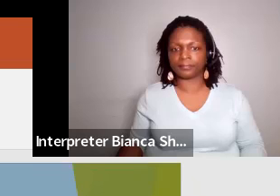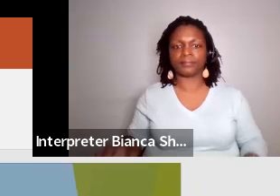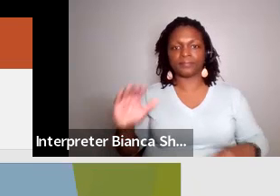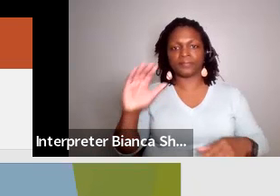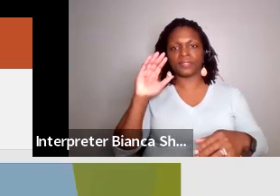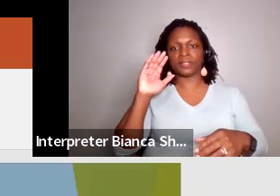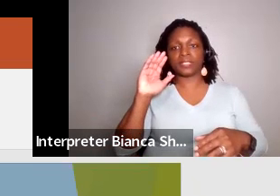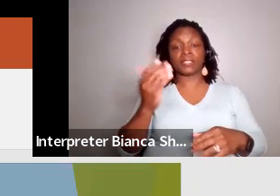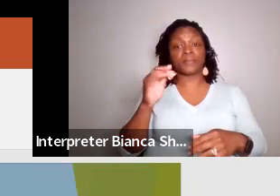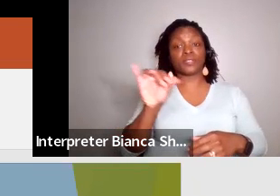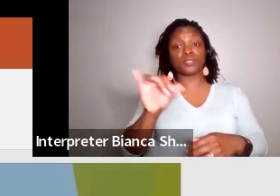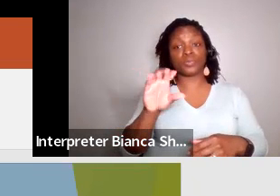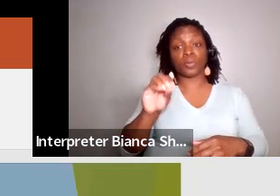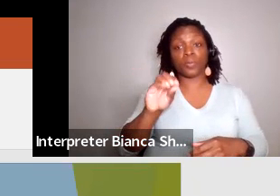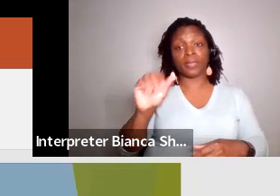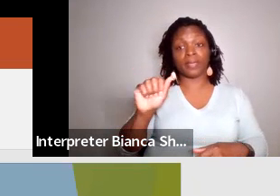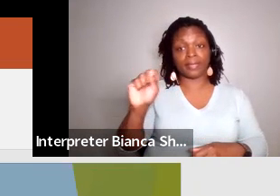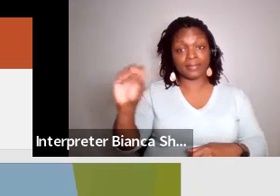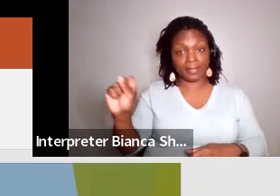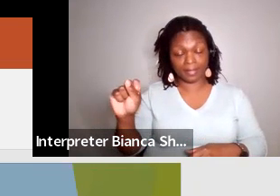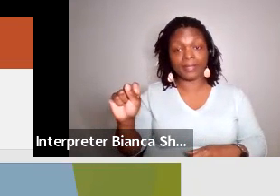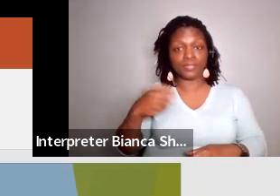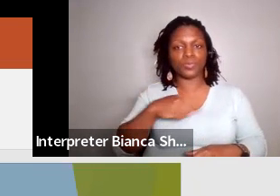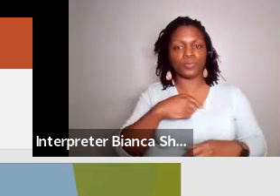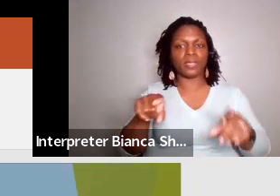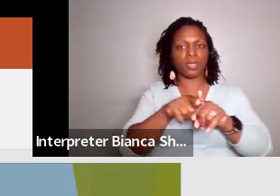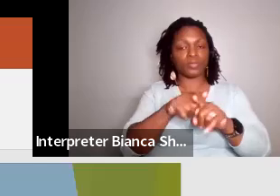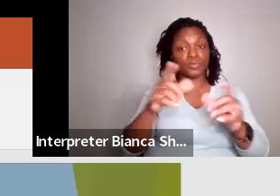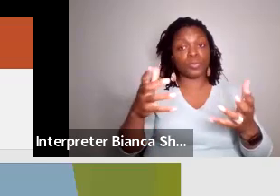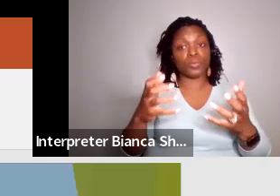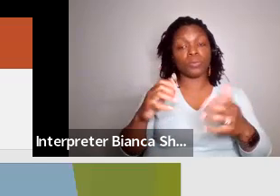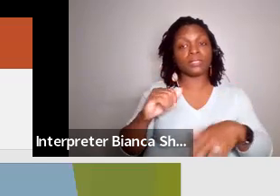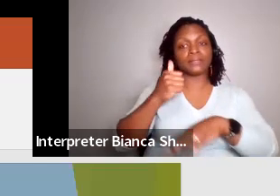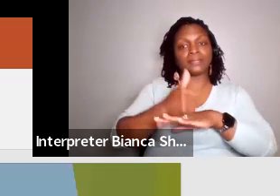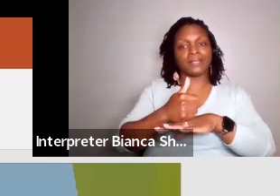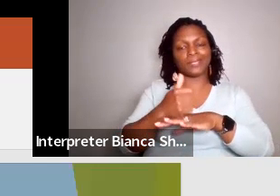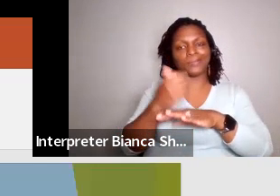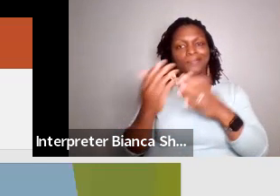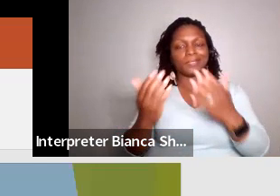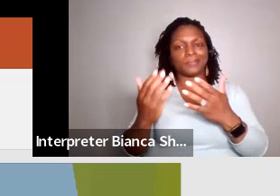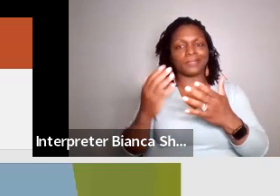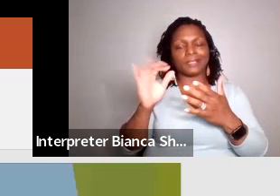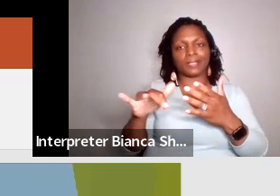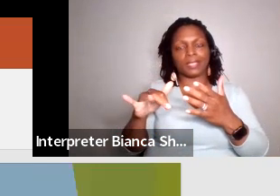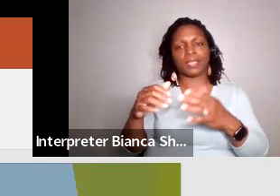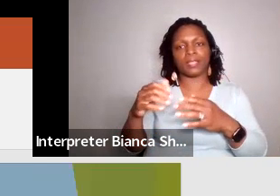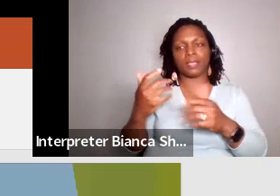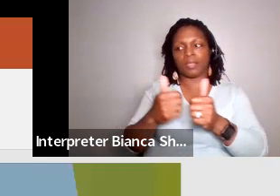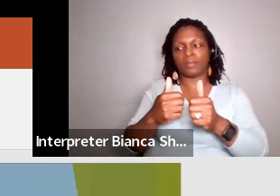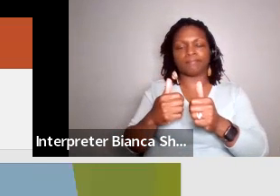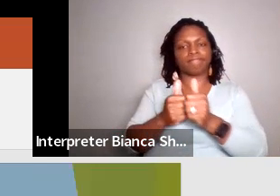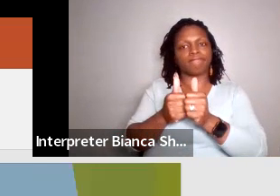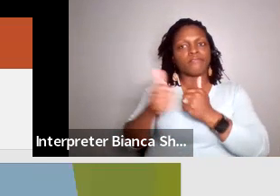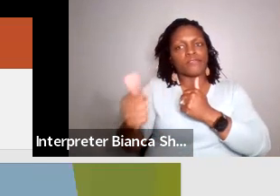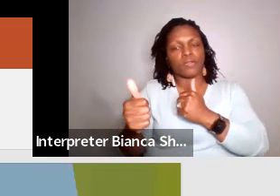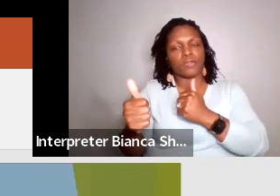We are looking at funding for some remote technology or assistive technology in our system.